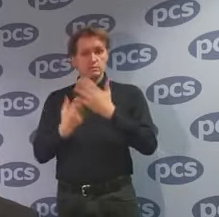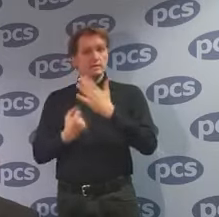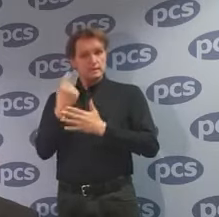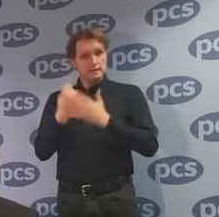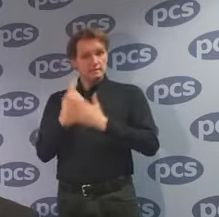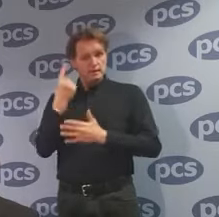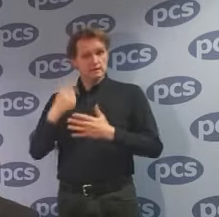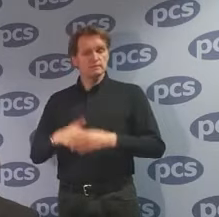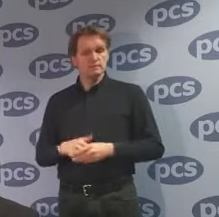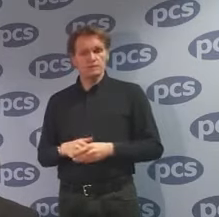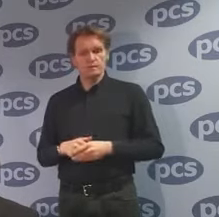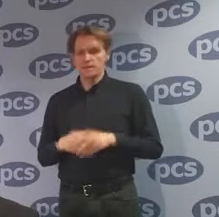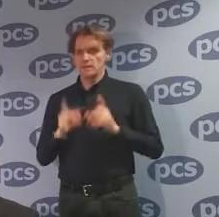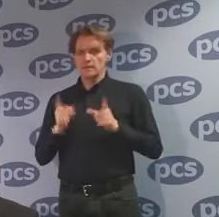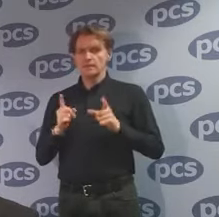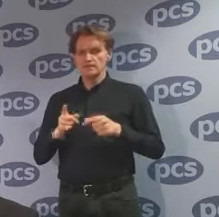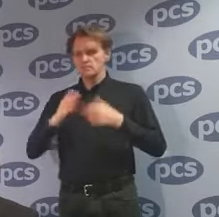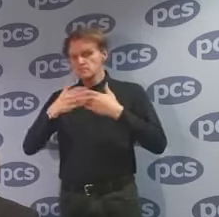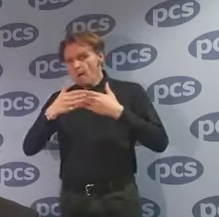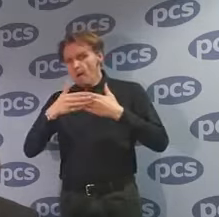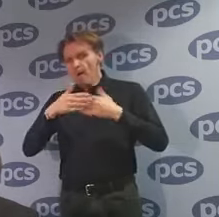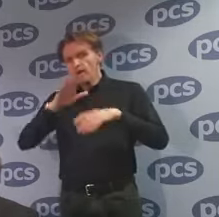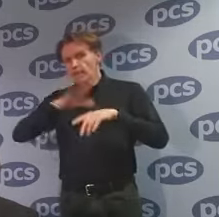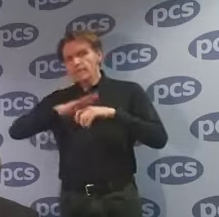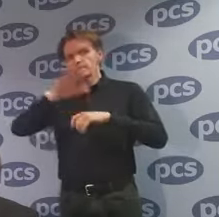certainly something that we intend to continue doing and hopefully on